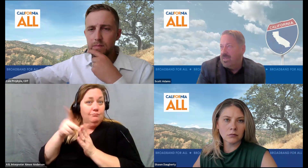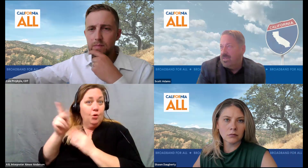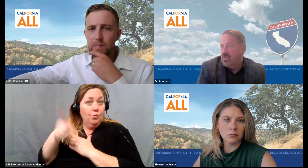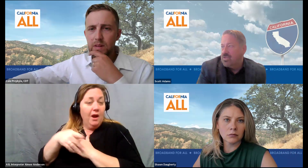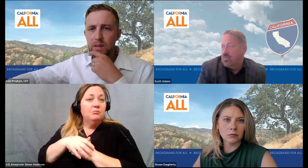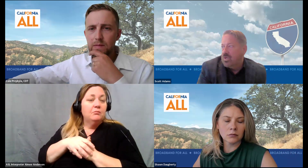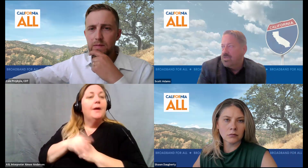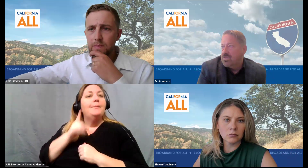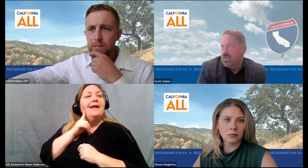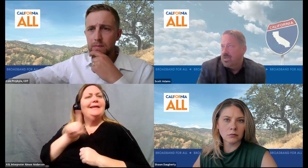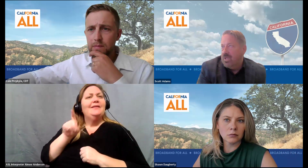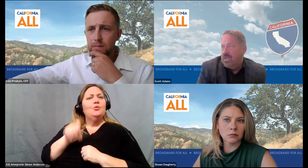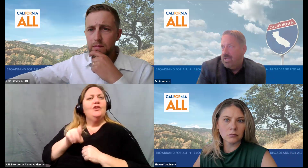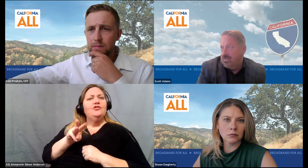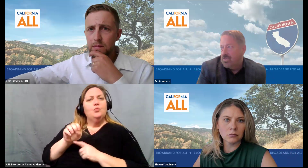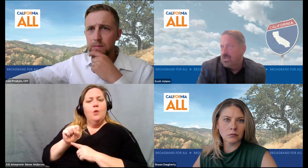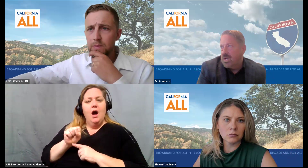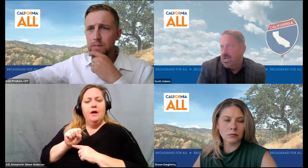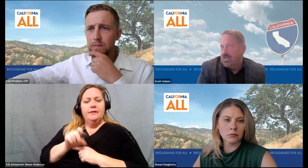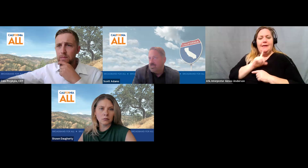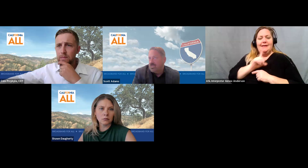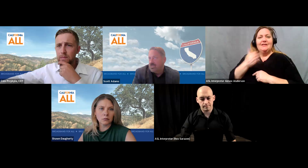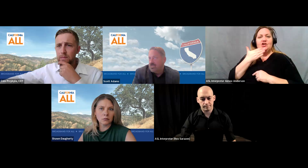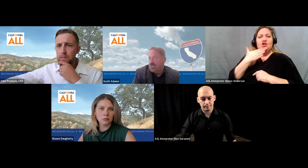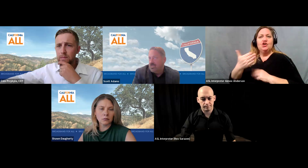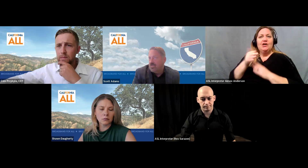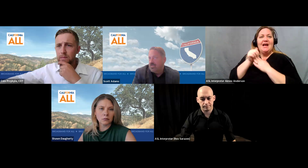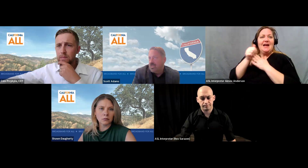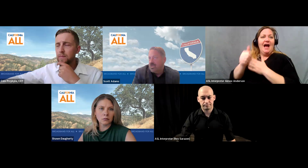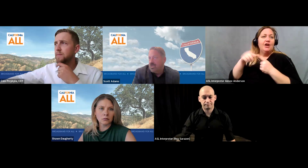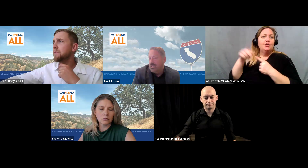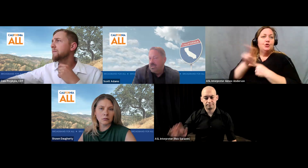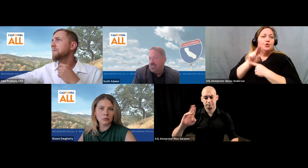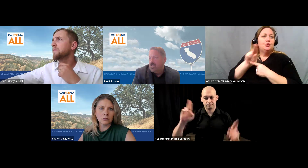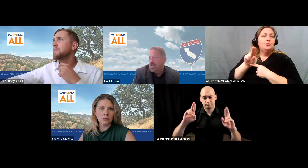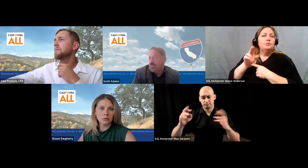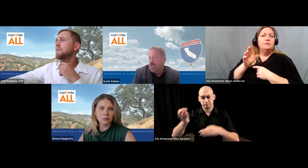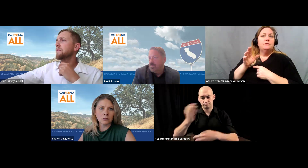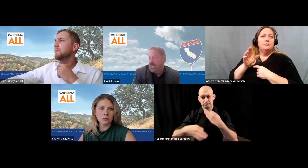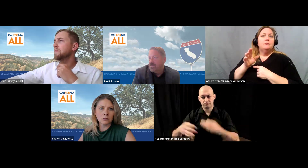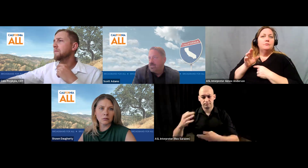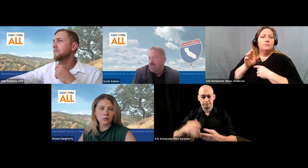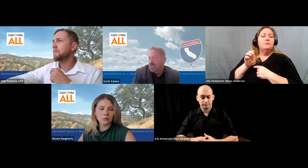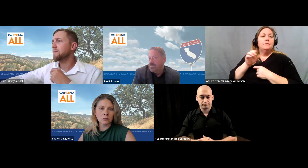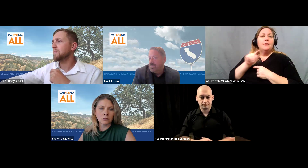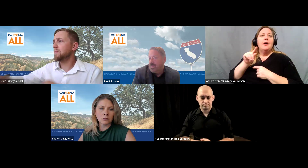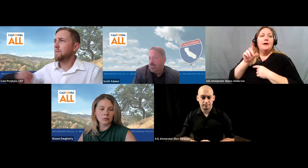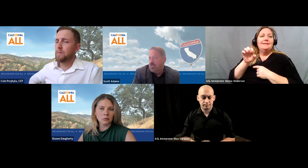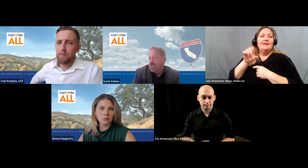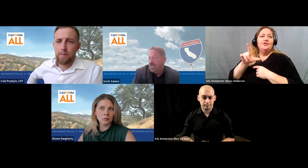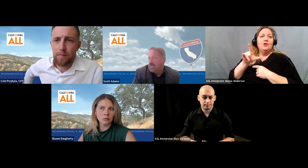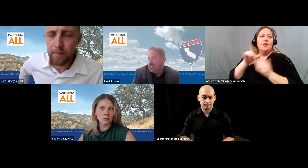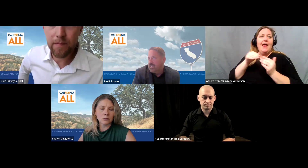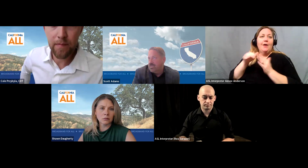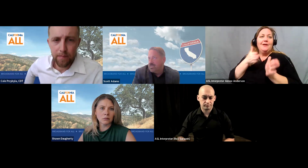think the question was, it is a good guide to use the Digital Equity Plan. But the key activities,